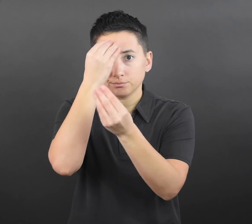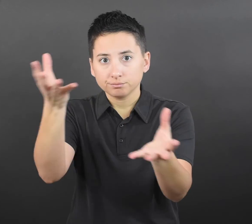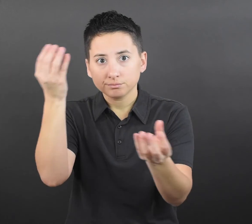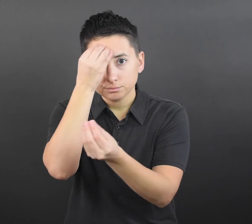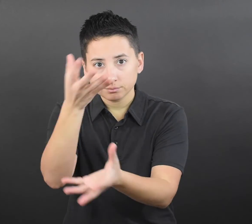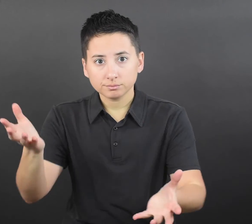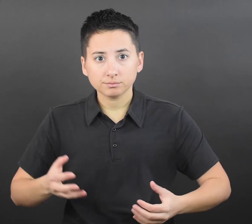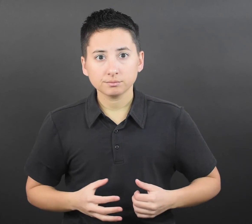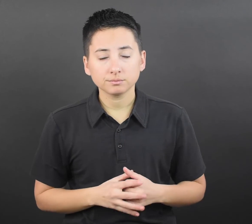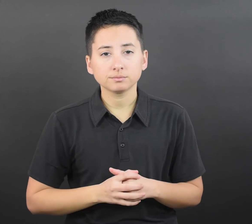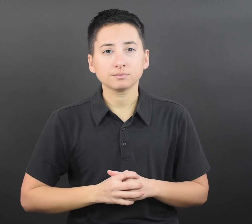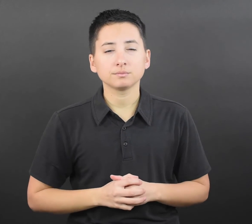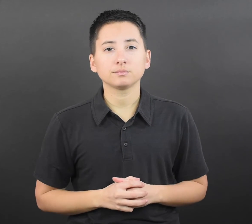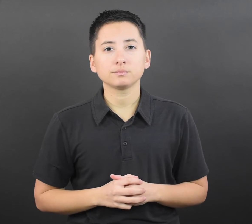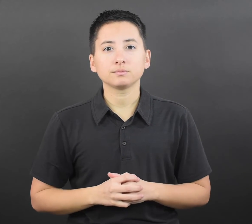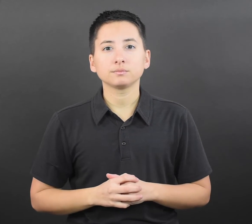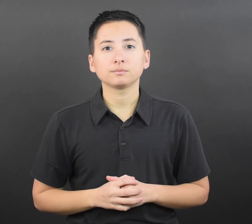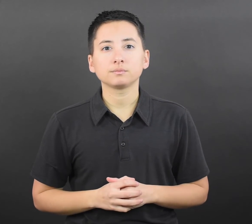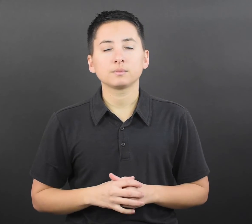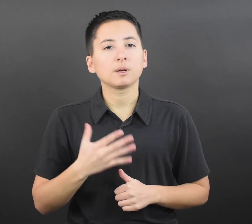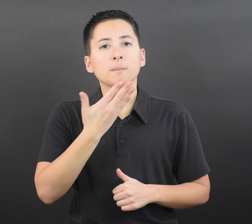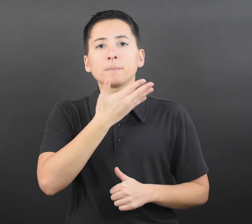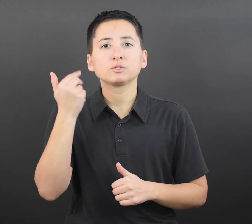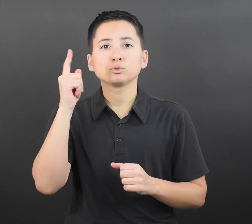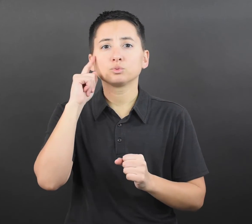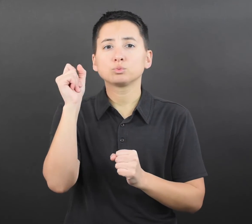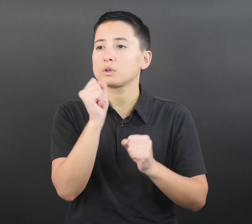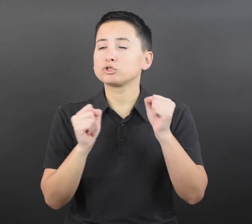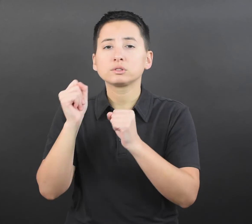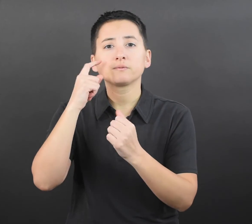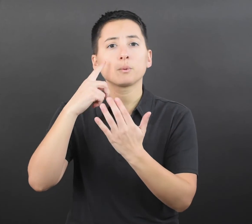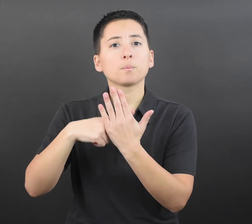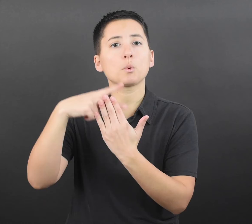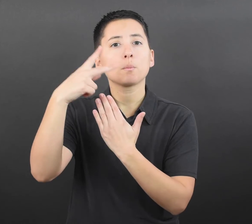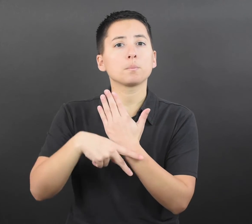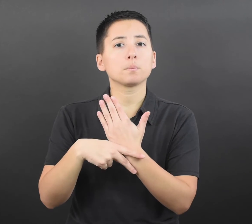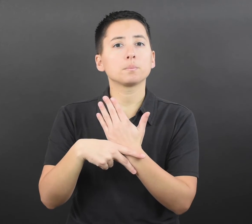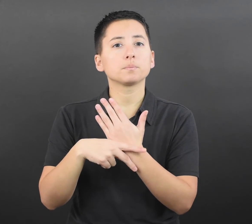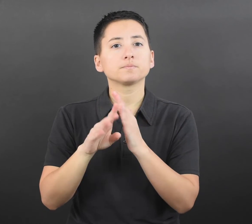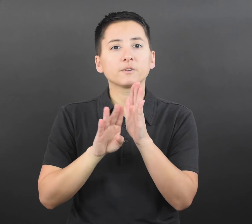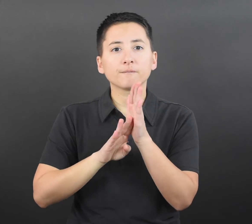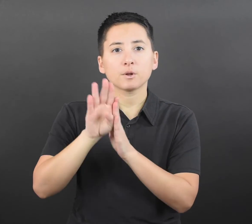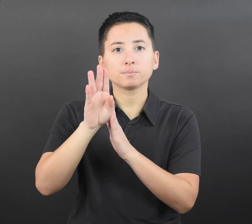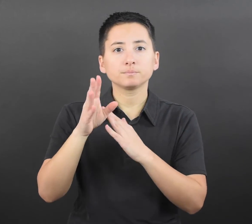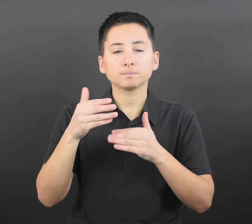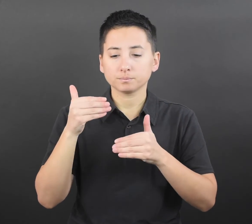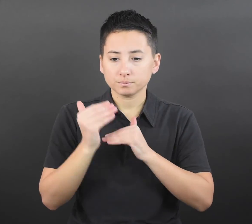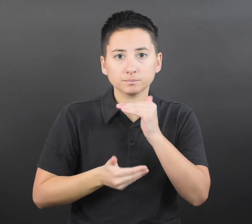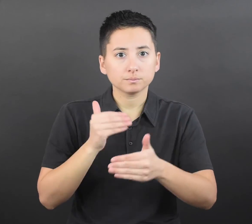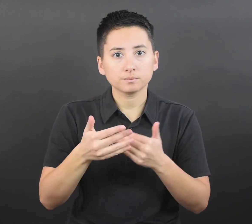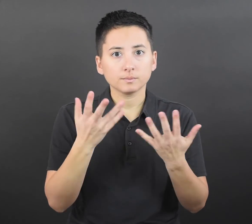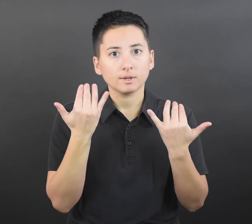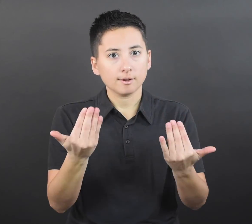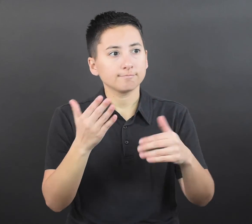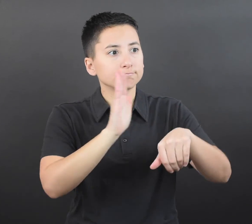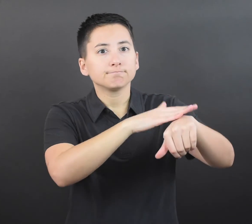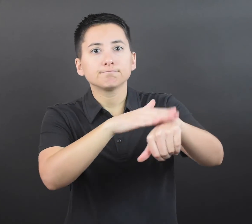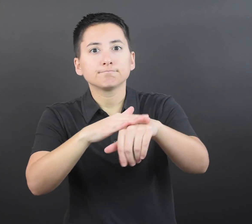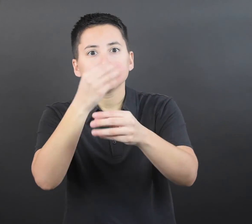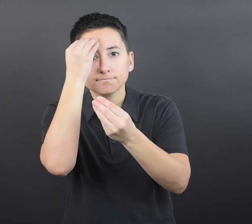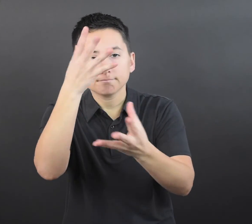Recommendations for COVID-19 exposure notification It is best practice for programs to develop a